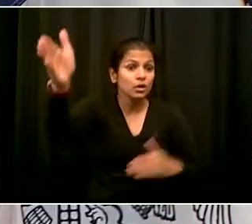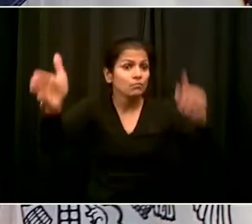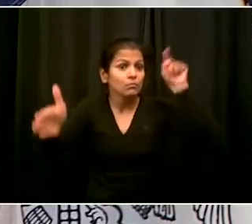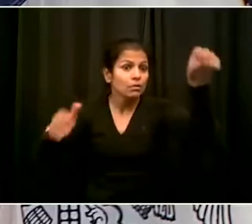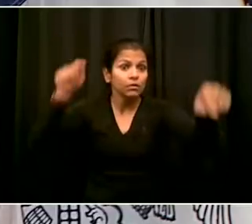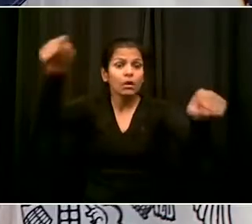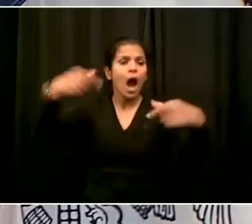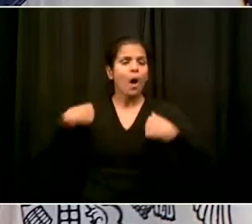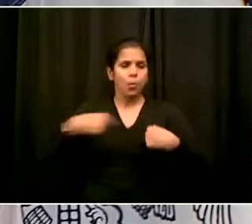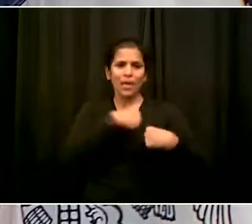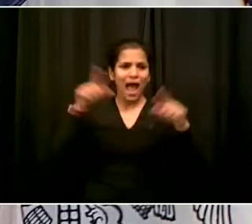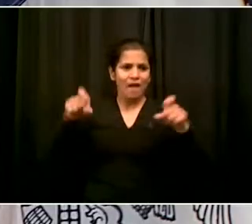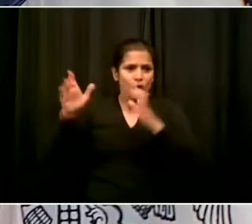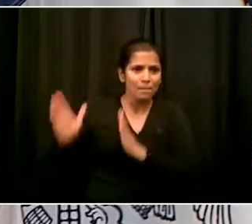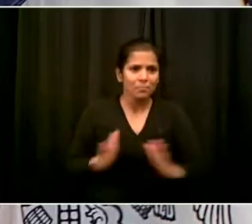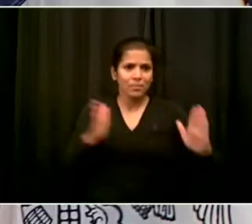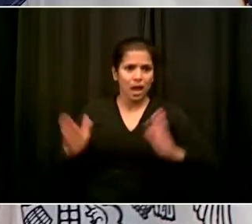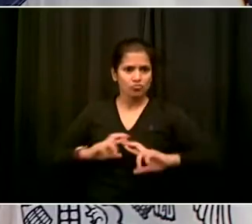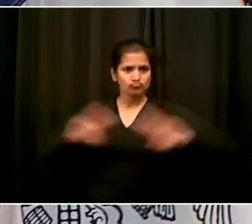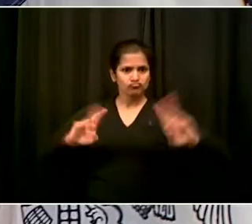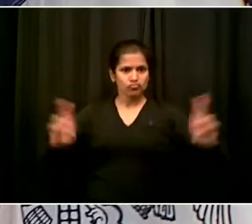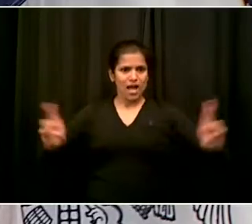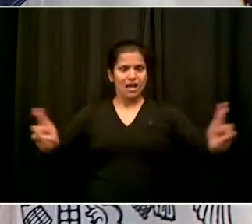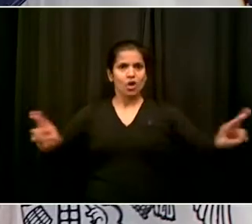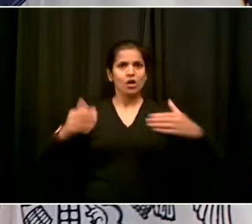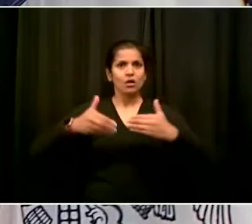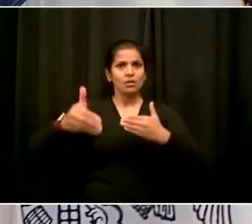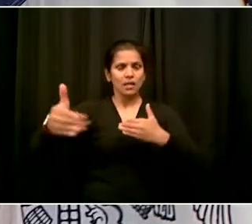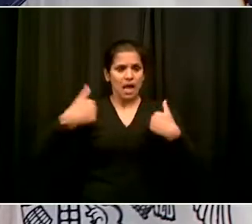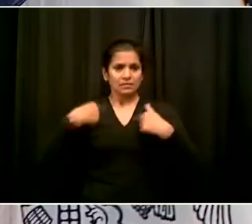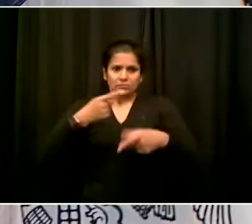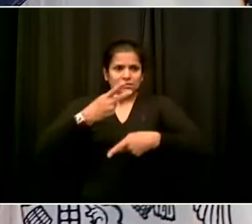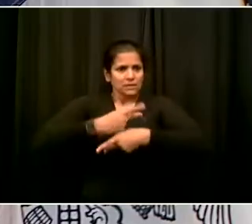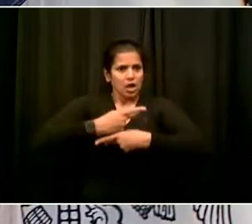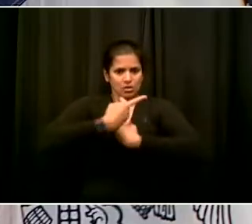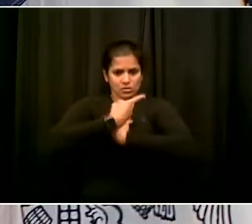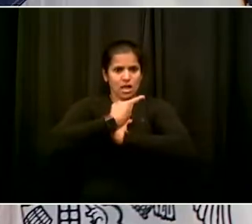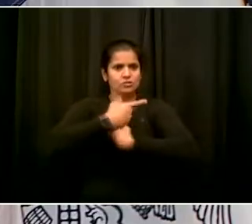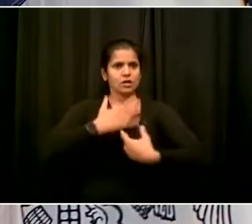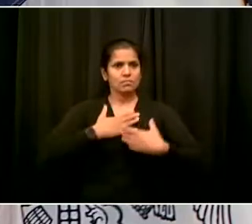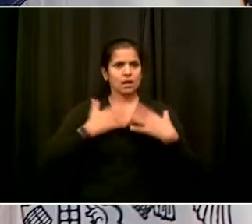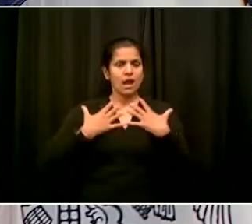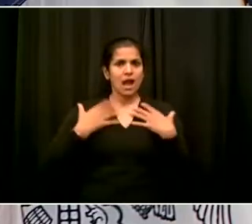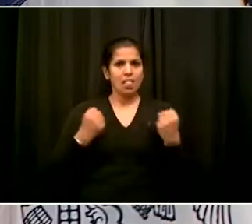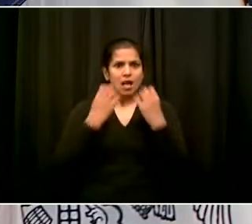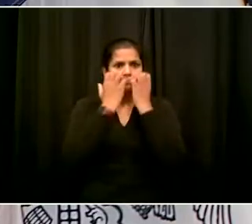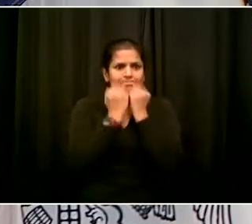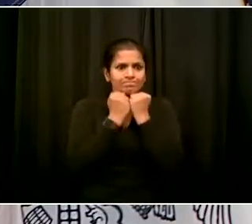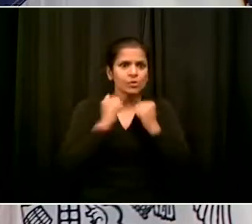ALL OVER THE WORLD, TO HELP